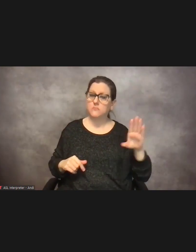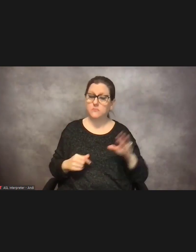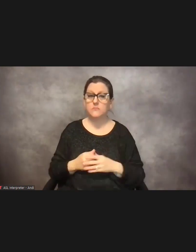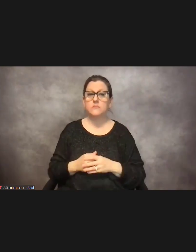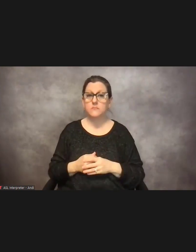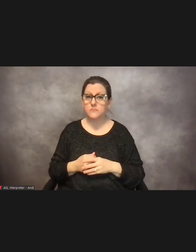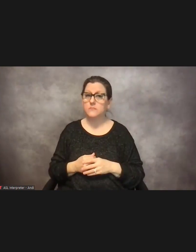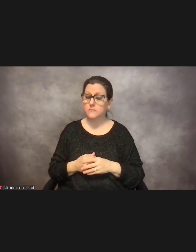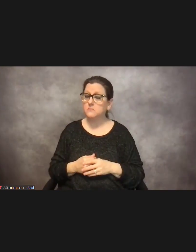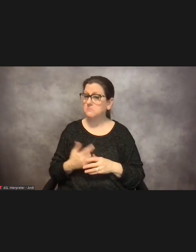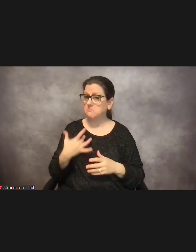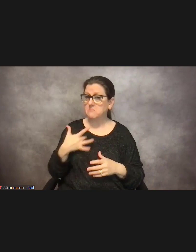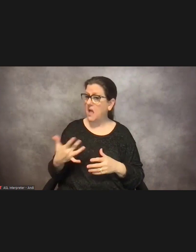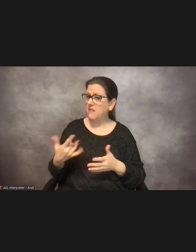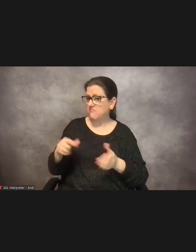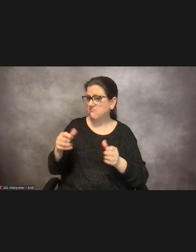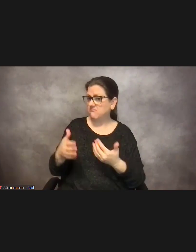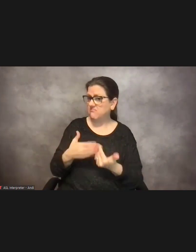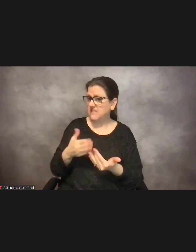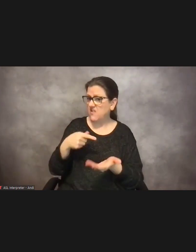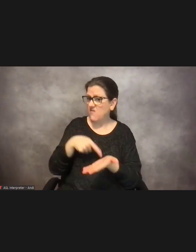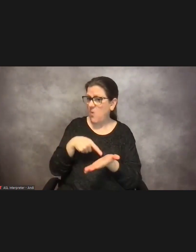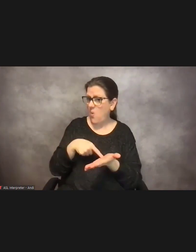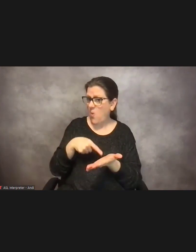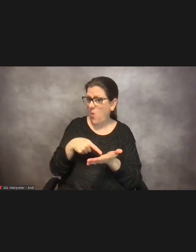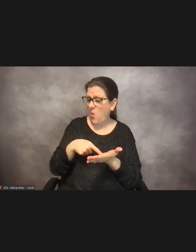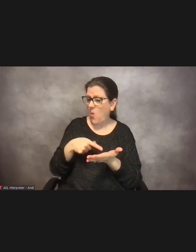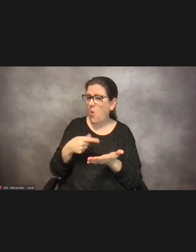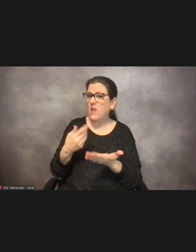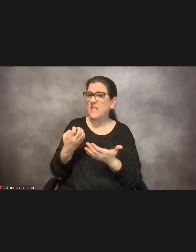It's a relatively affordable method, with the screening